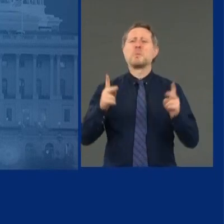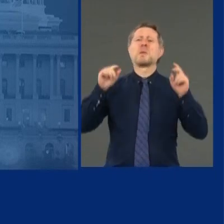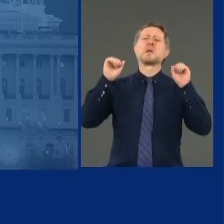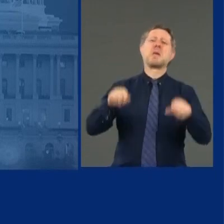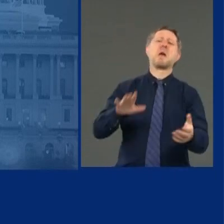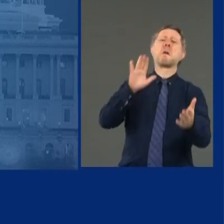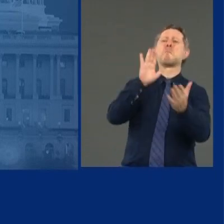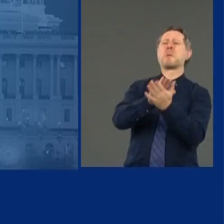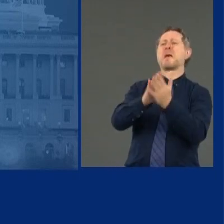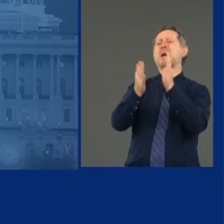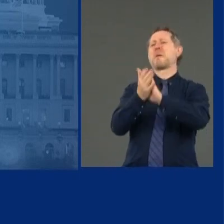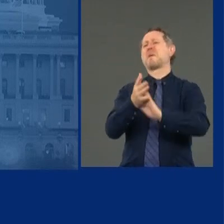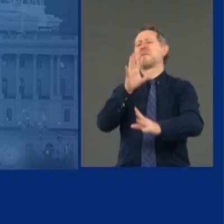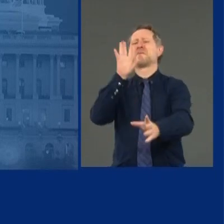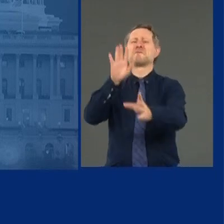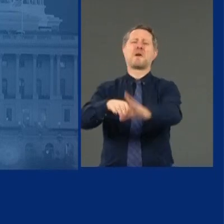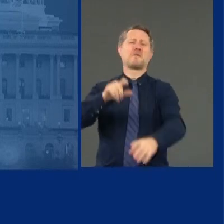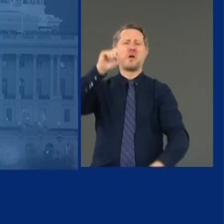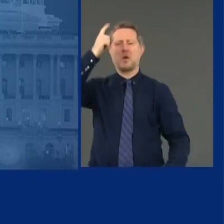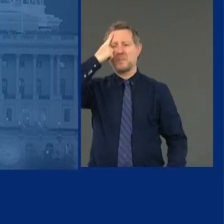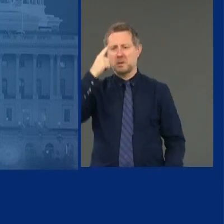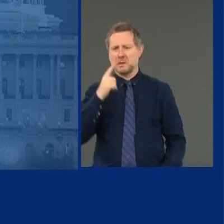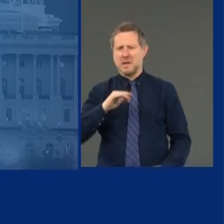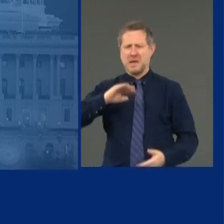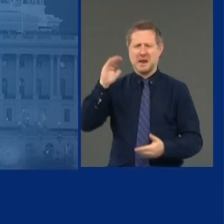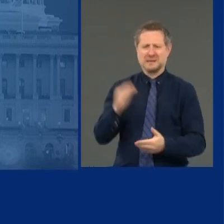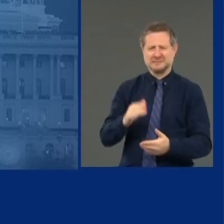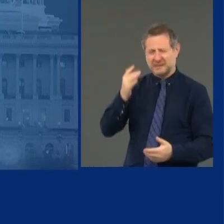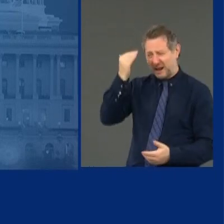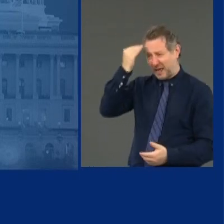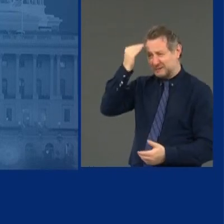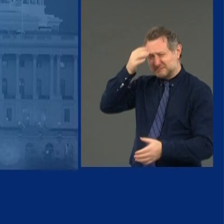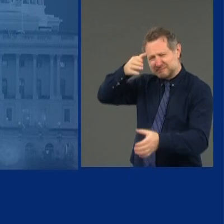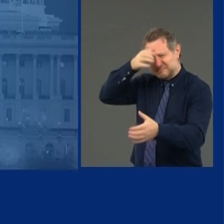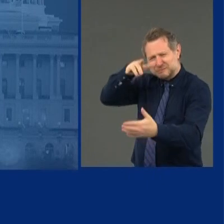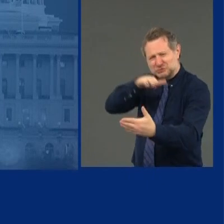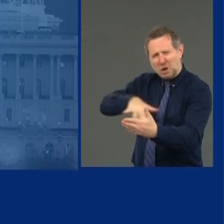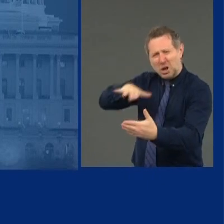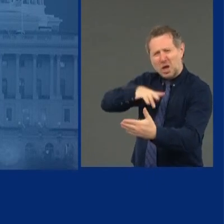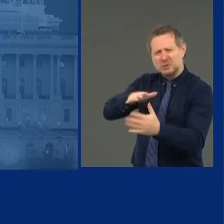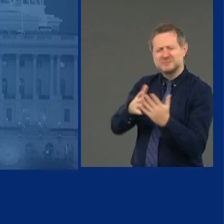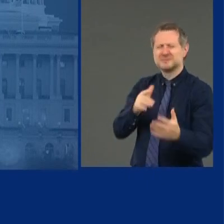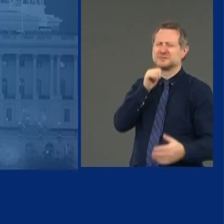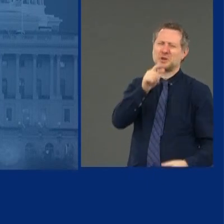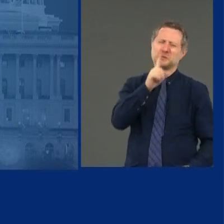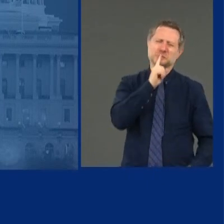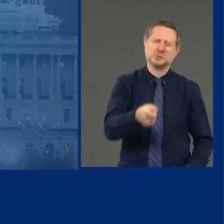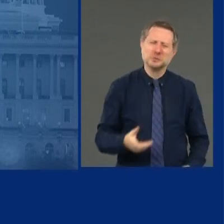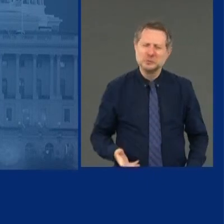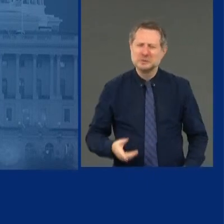CAN ANYONE BE A PLUMBER? NO, YOU HAVE KNOW WHAT YOU'RE